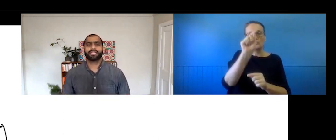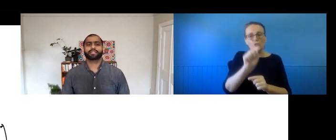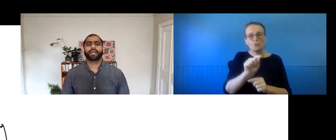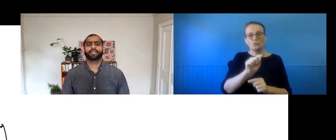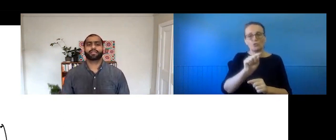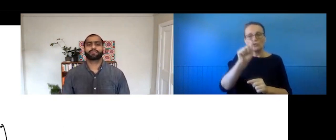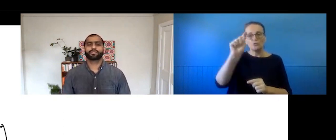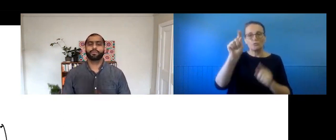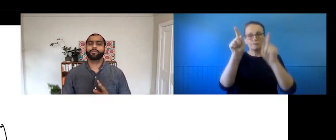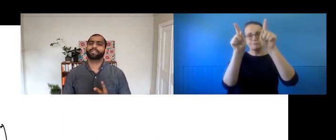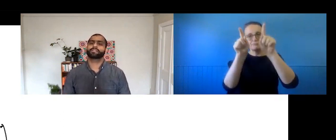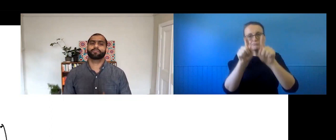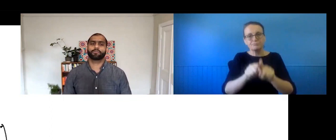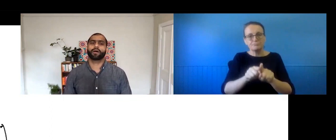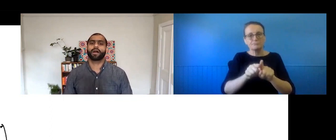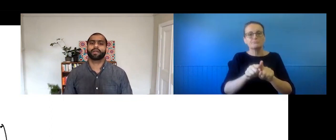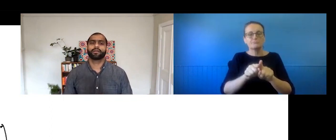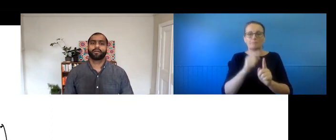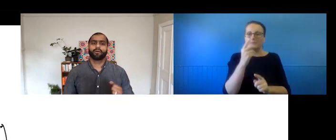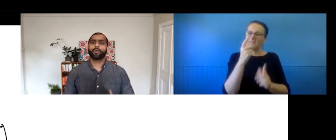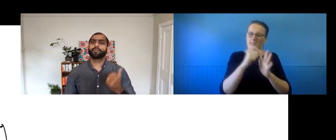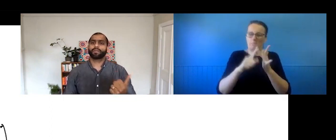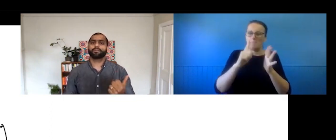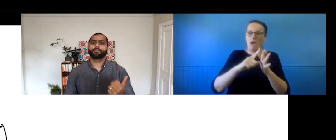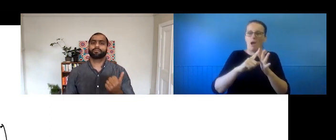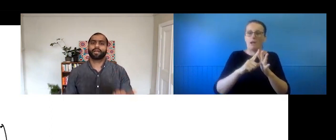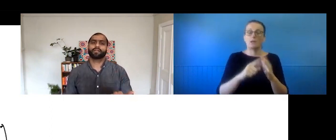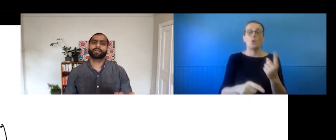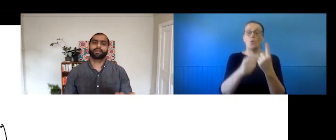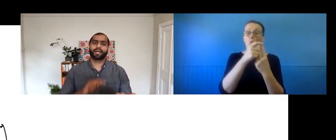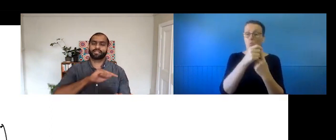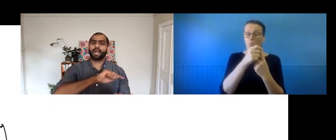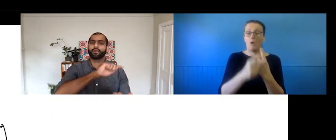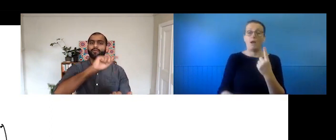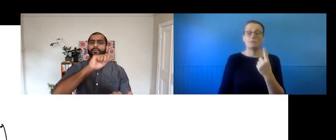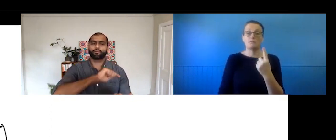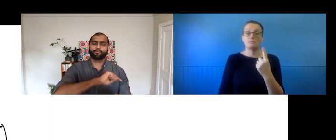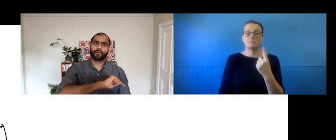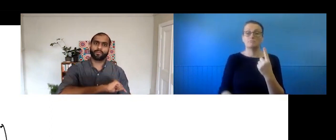slice indicating two bits of the pie. One bit has an arrow from the